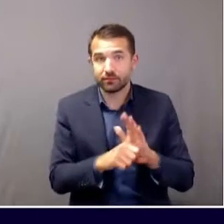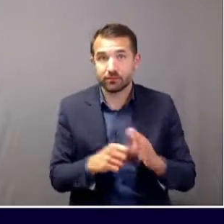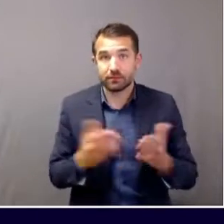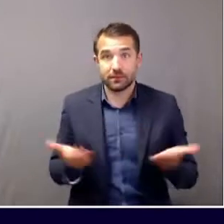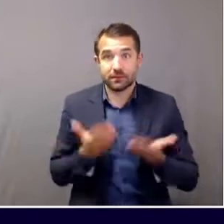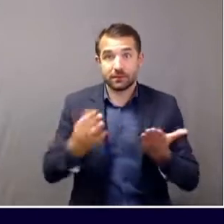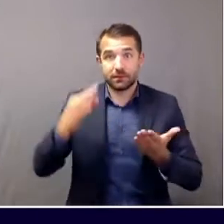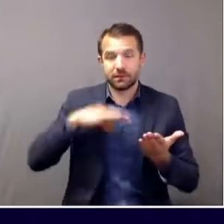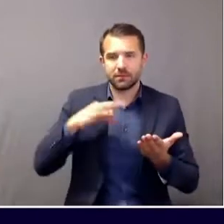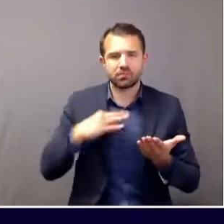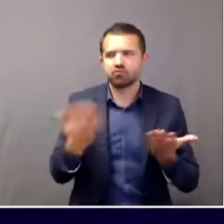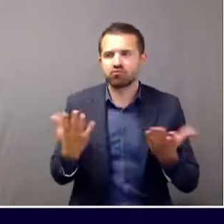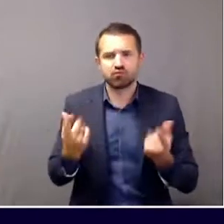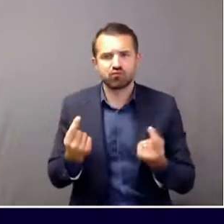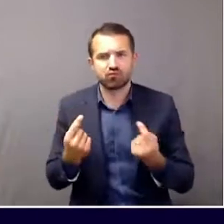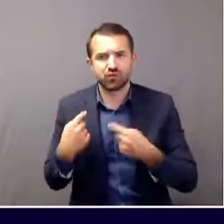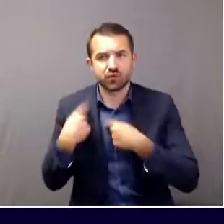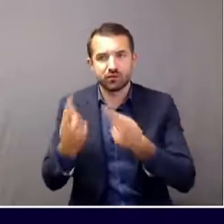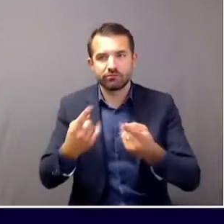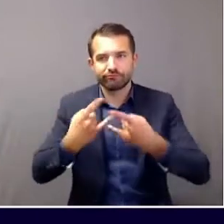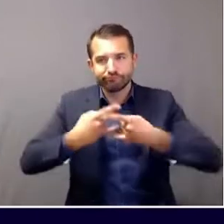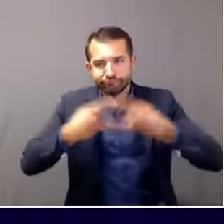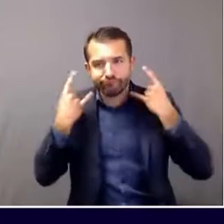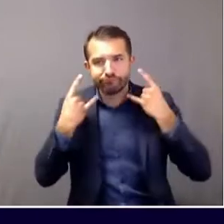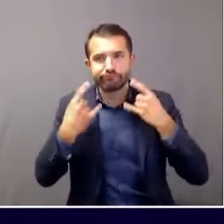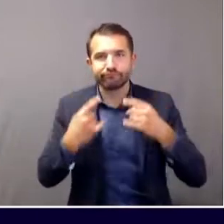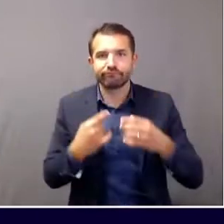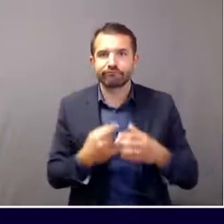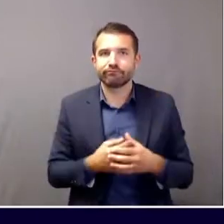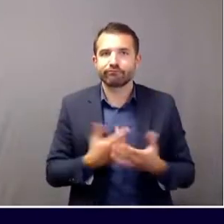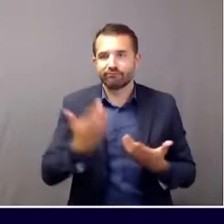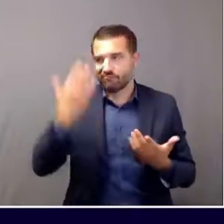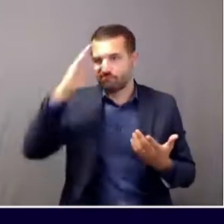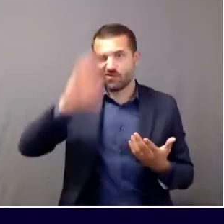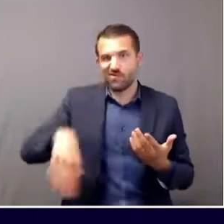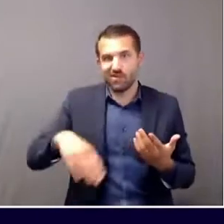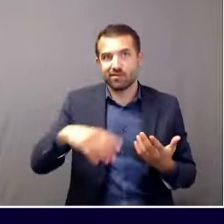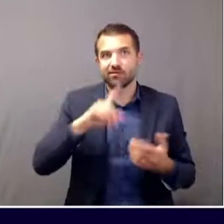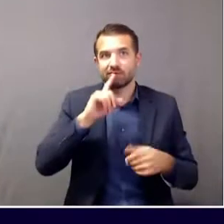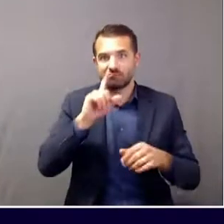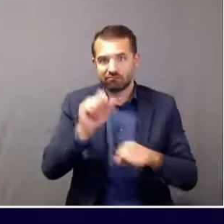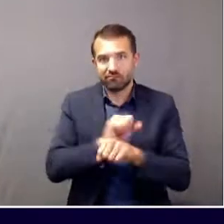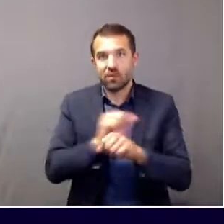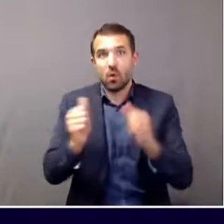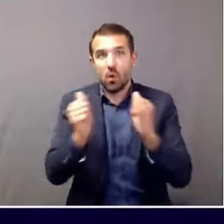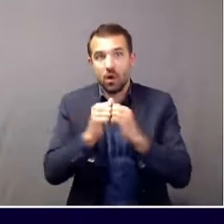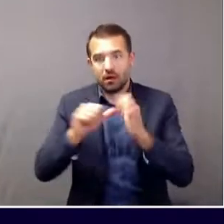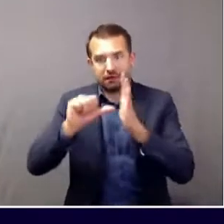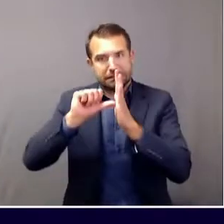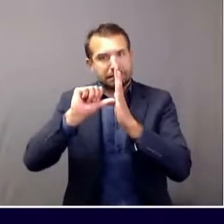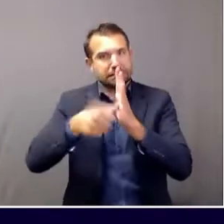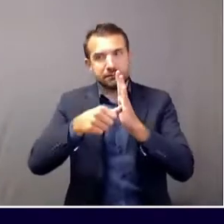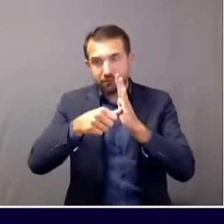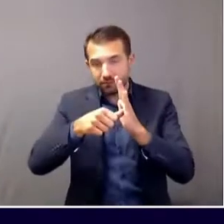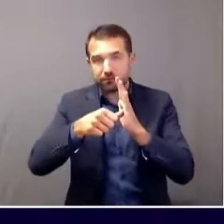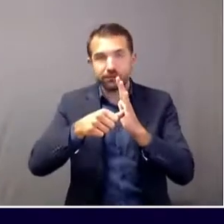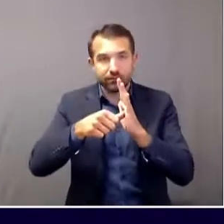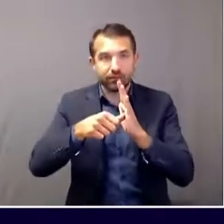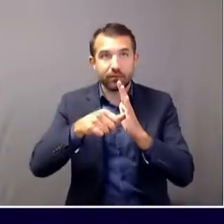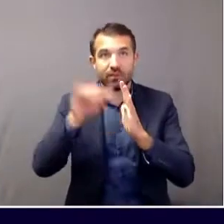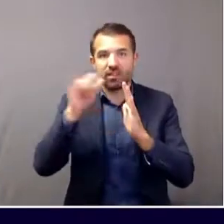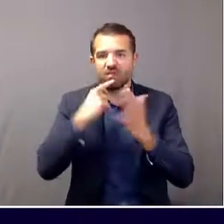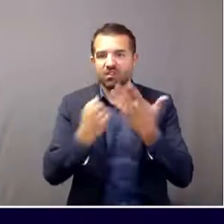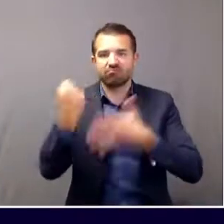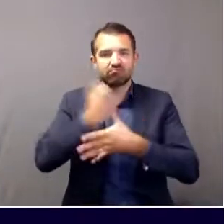is to do things like base